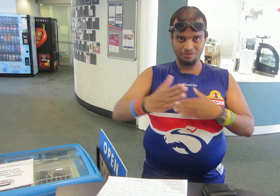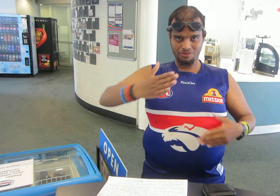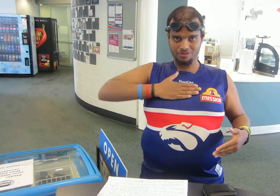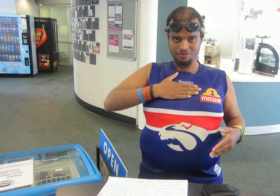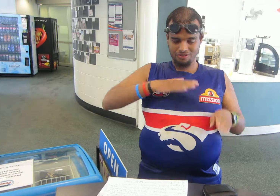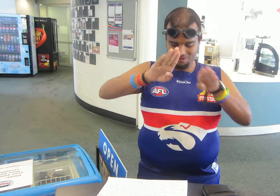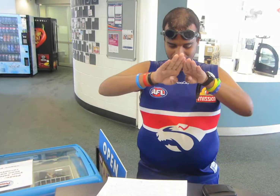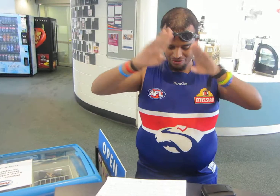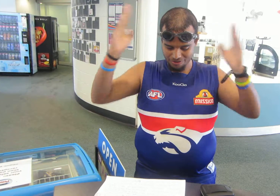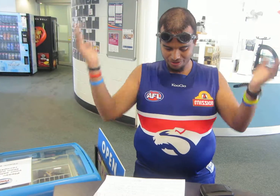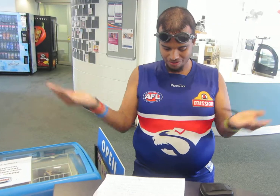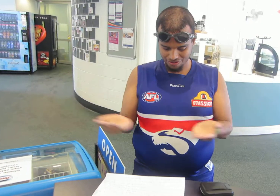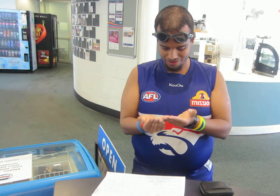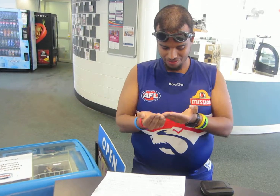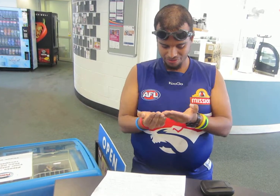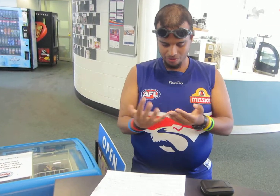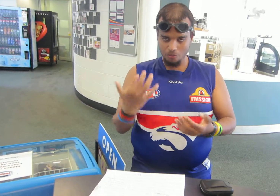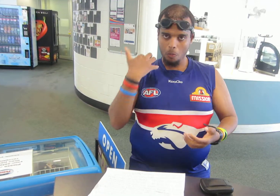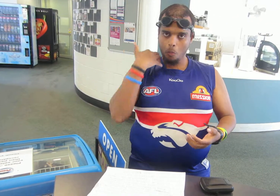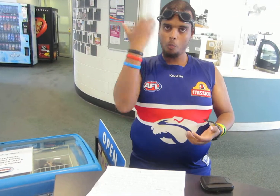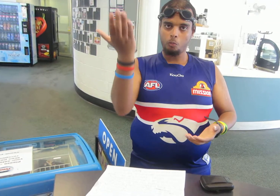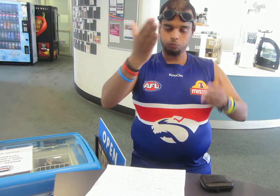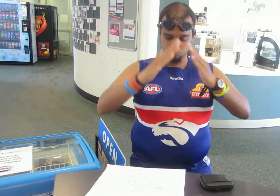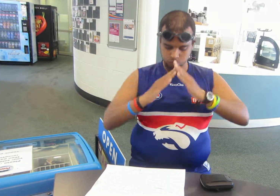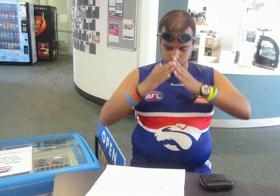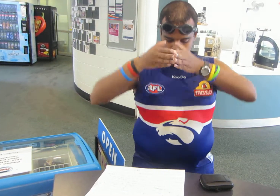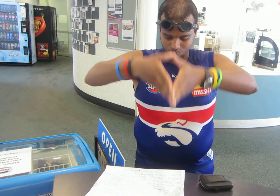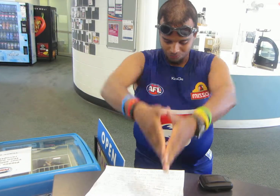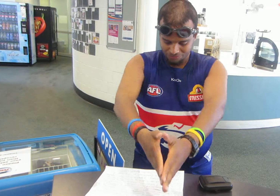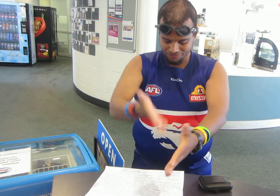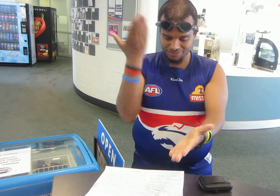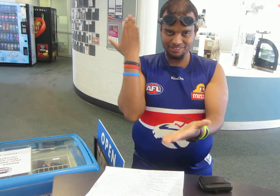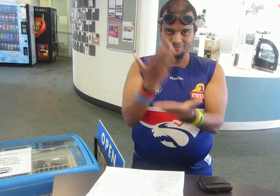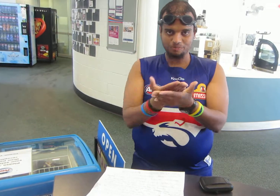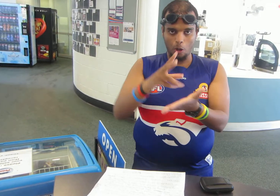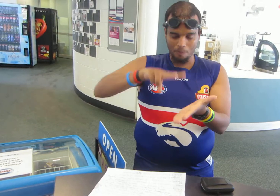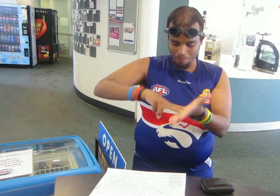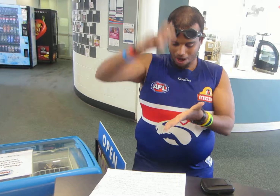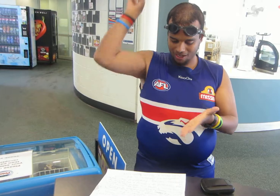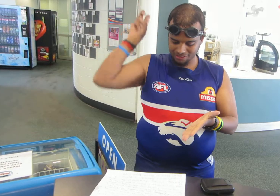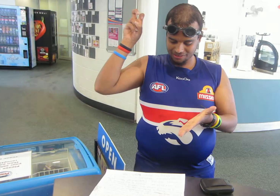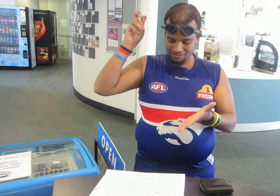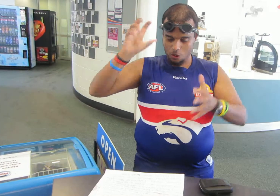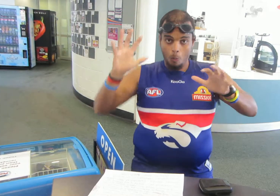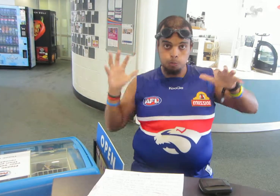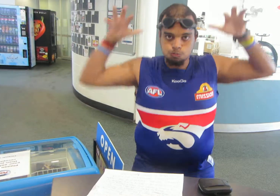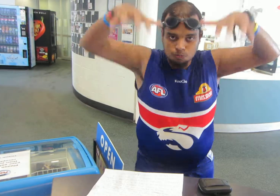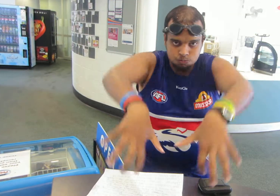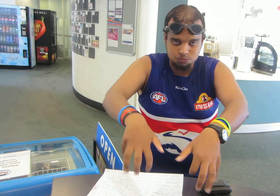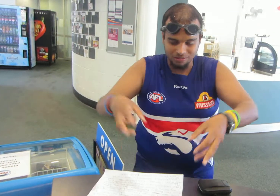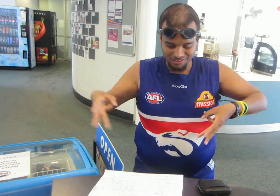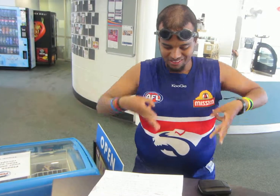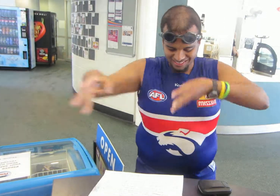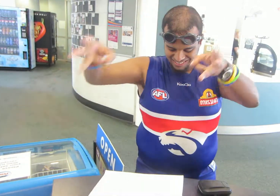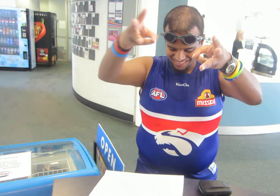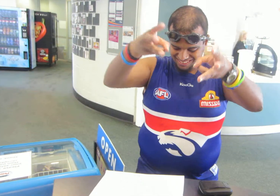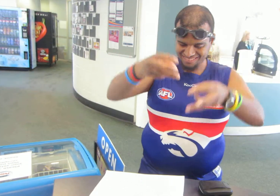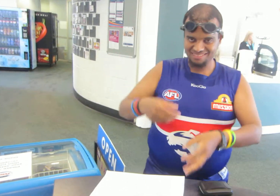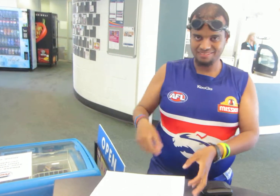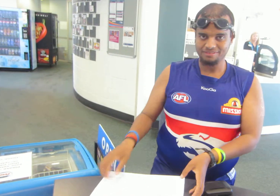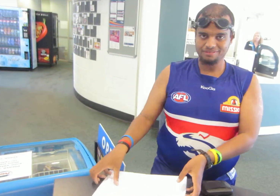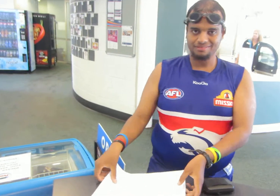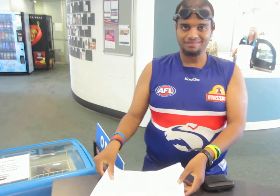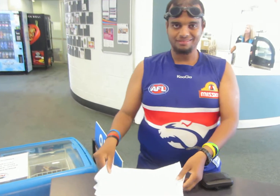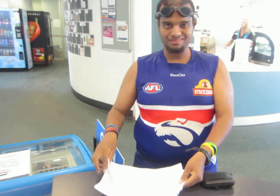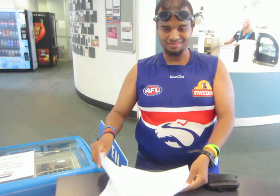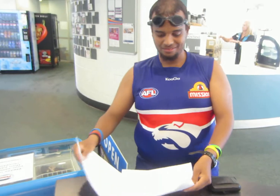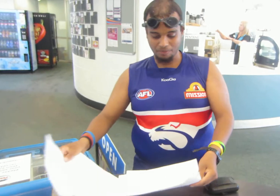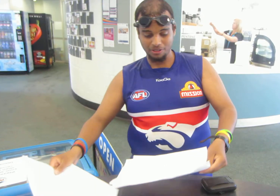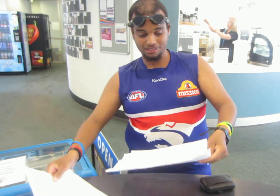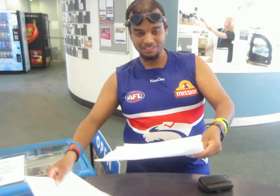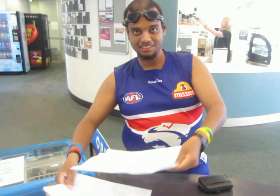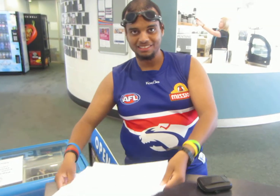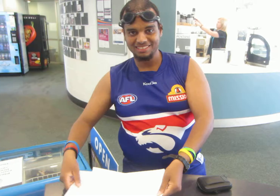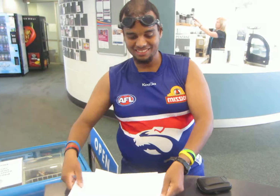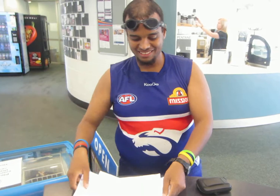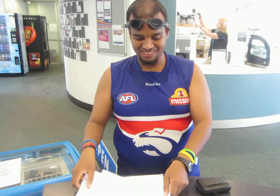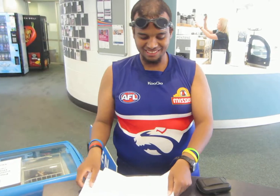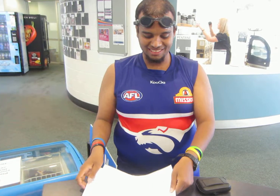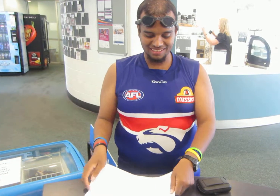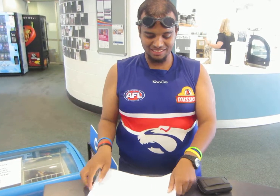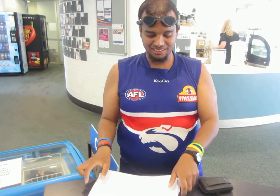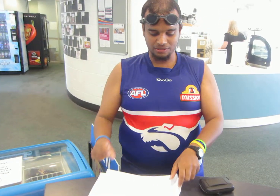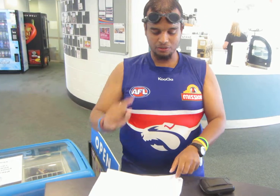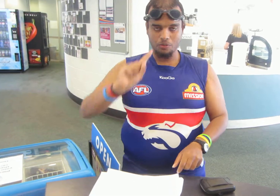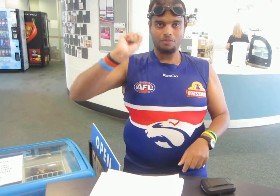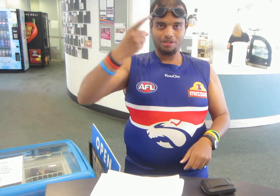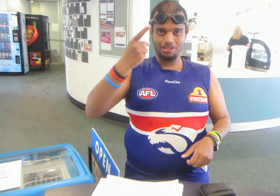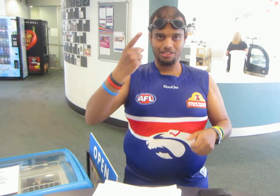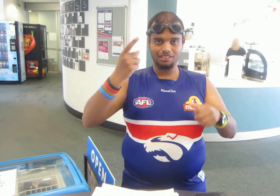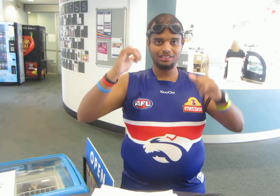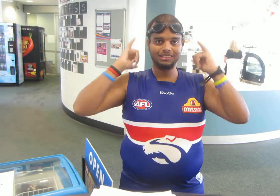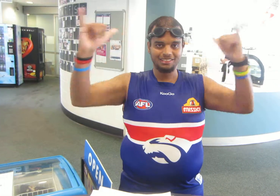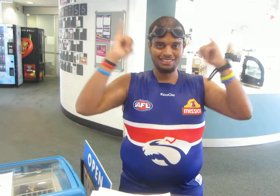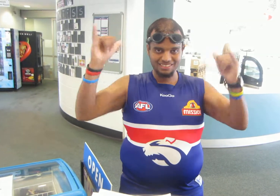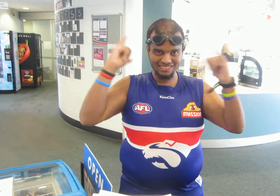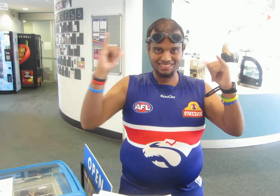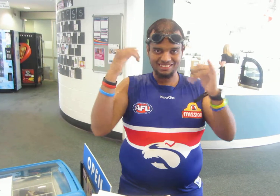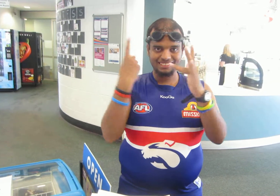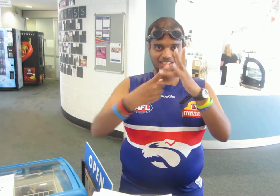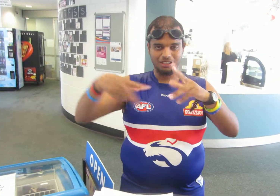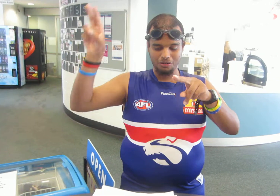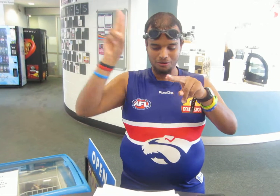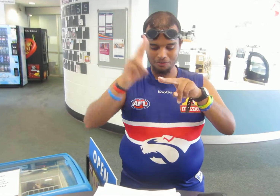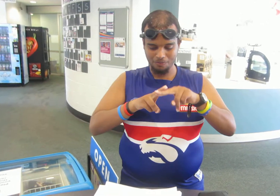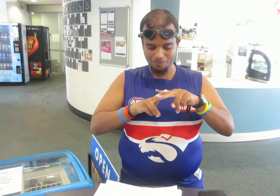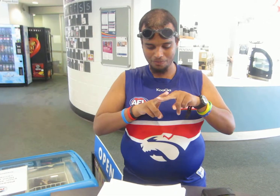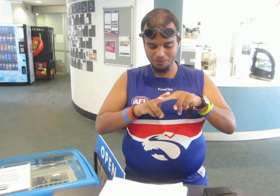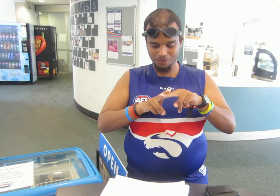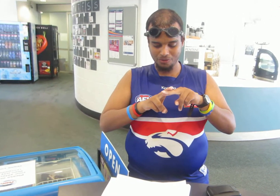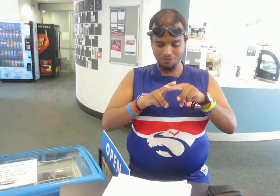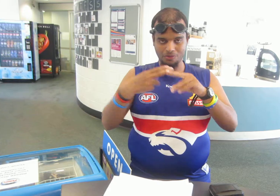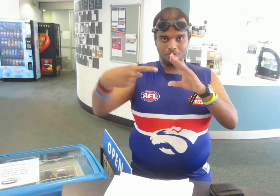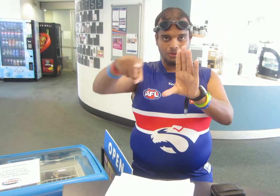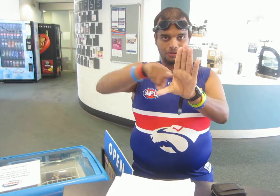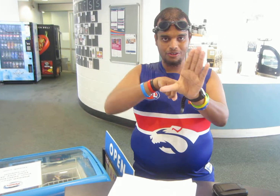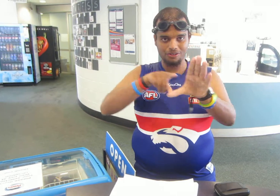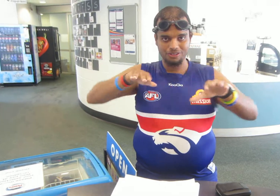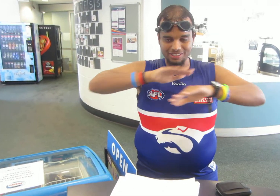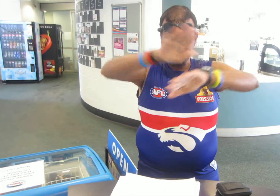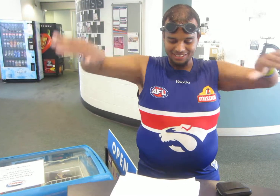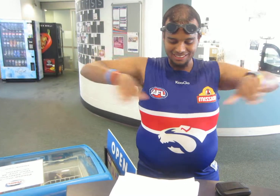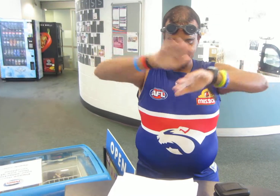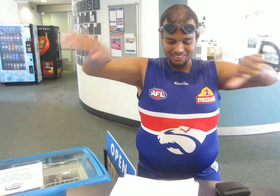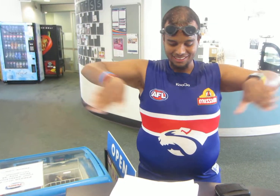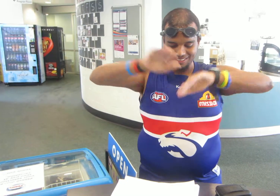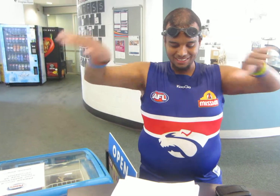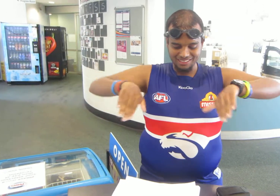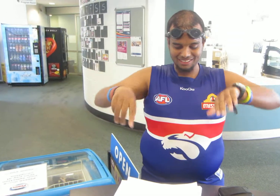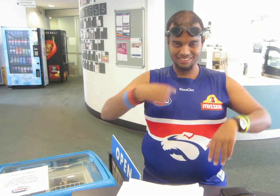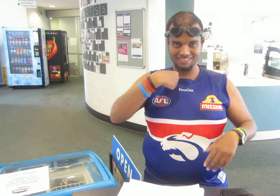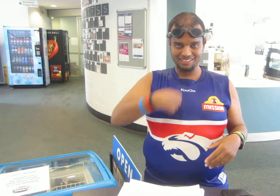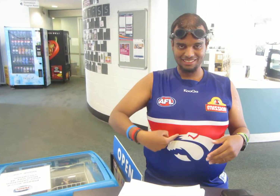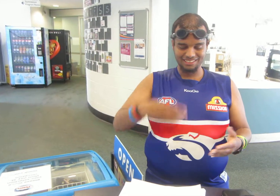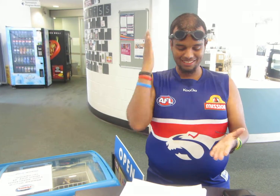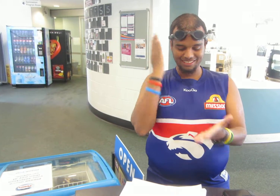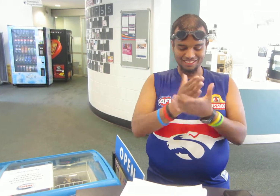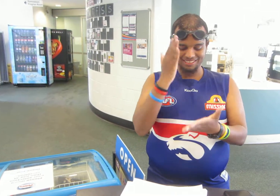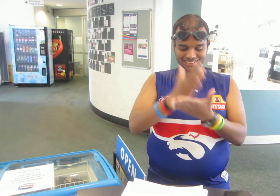Excellent Of Their Applause Congratulations Ibbyman in My World Always Diving On Jumper Splash Lane